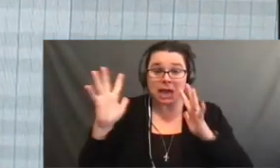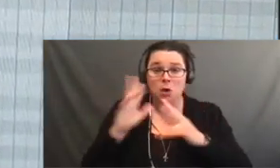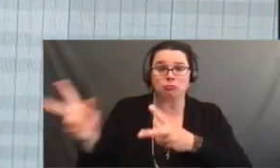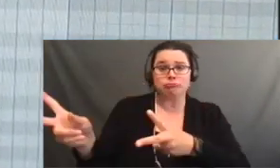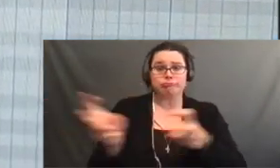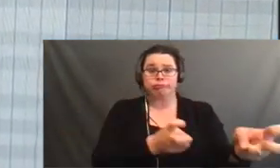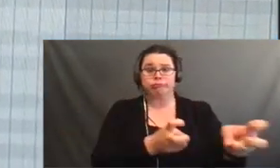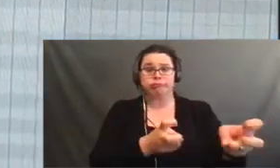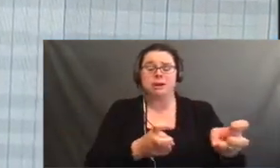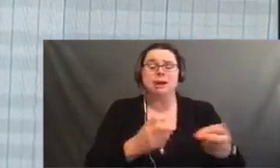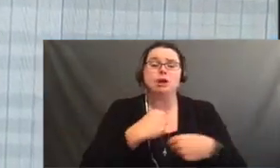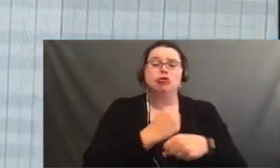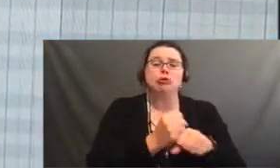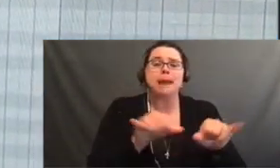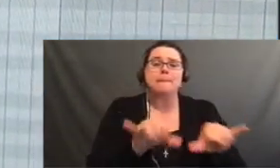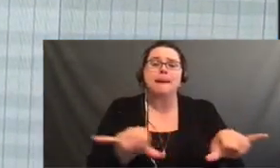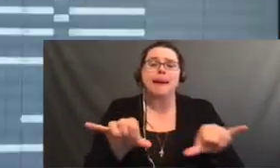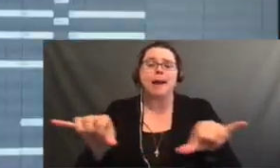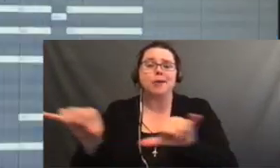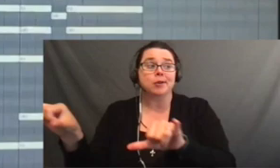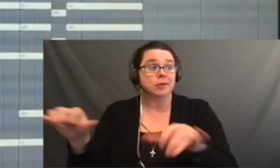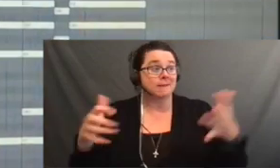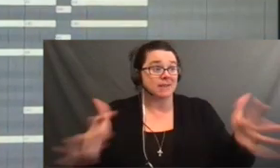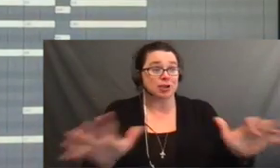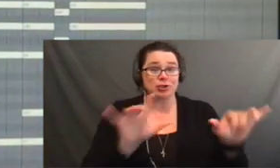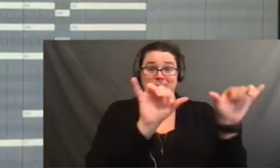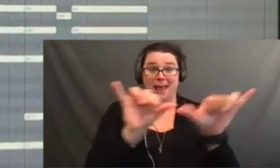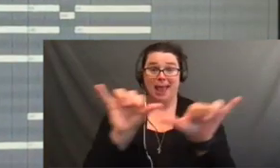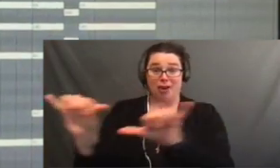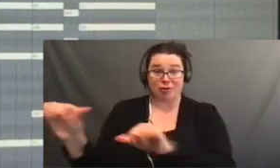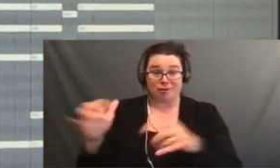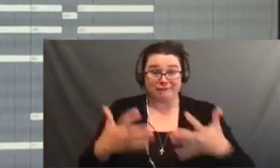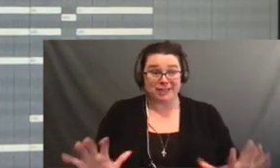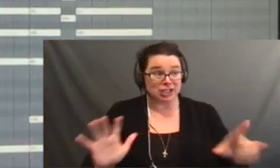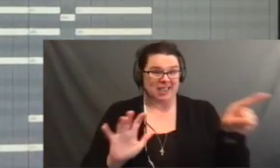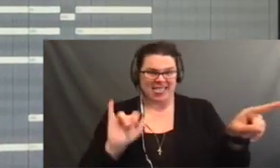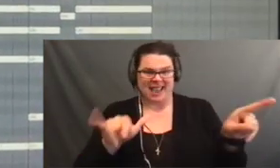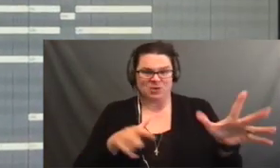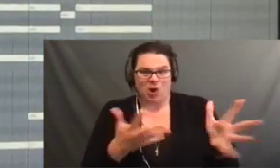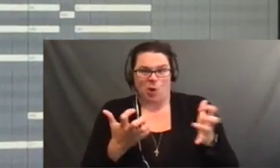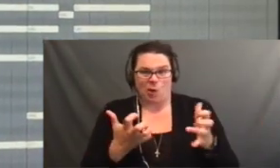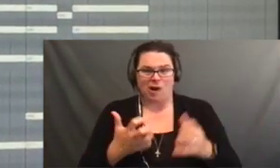and put it on and create a pattern. So I finished creating the pattern that I wanted to do.